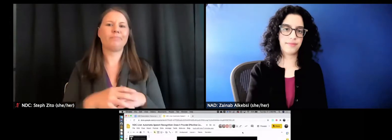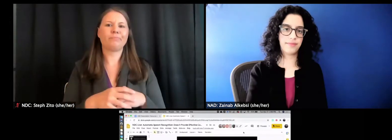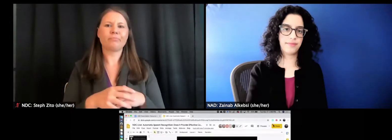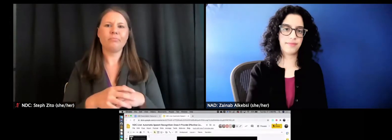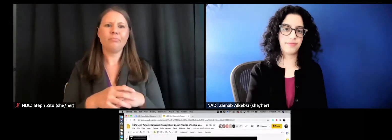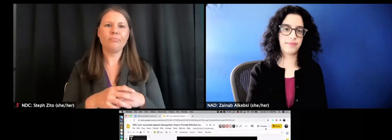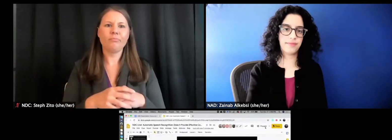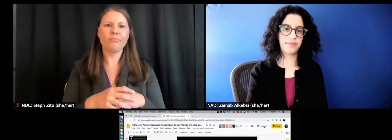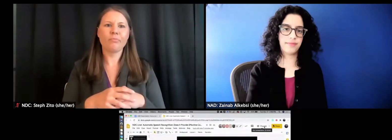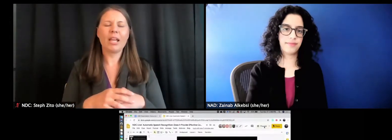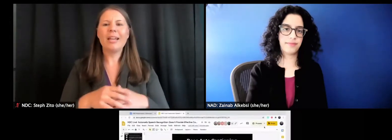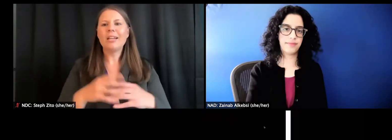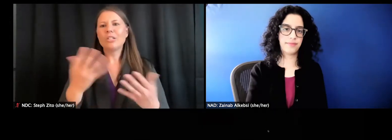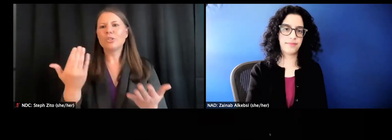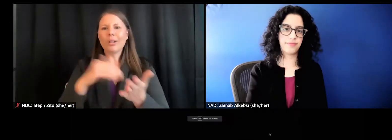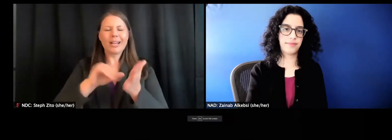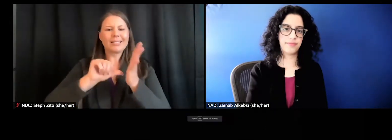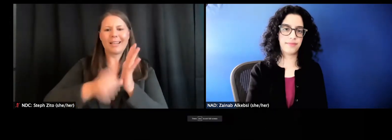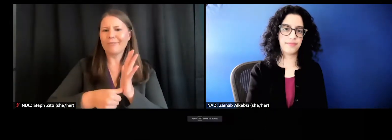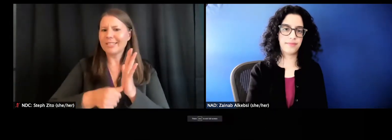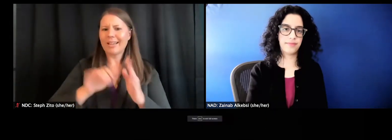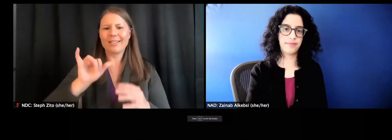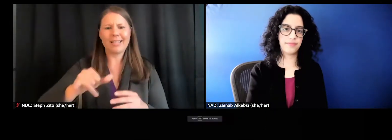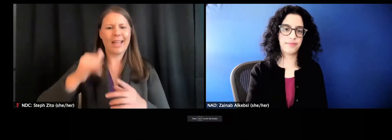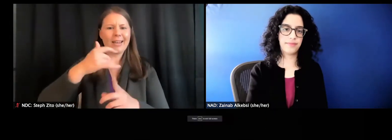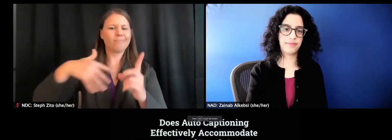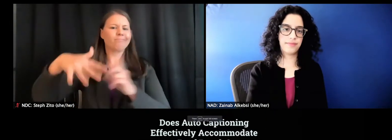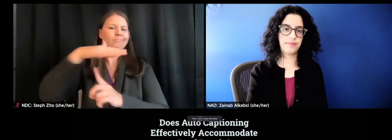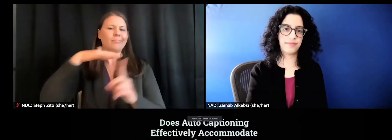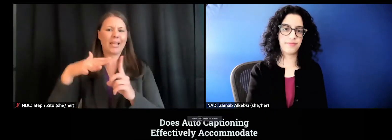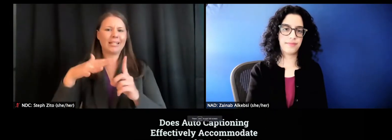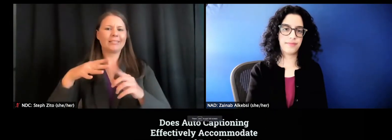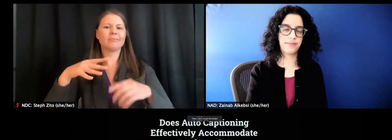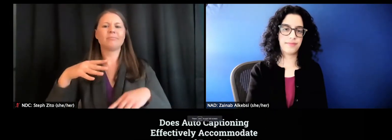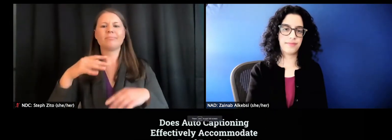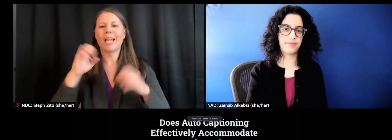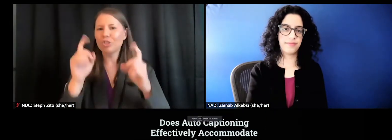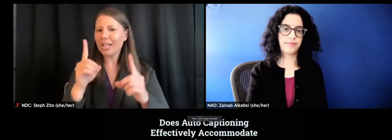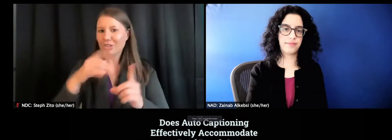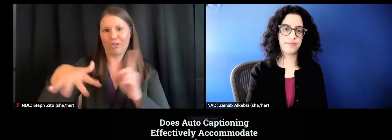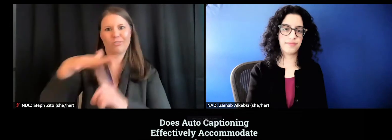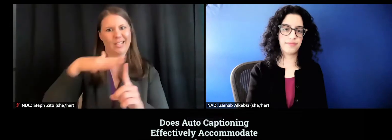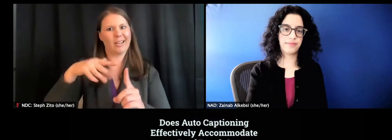and we want to offer that information up and again, the emphasis is that this is applying